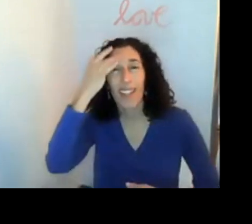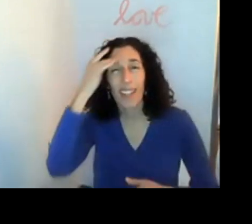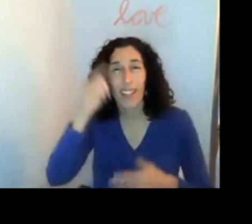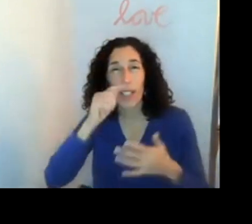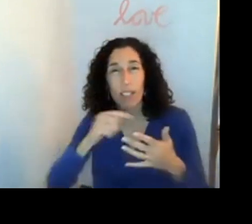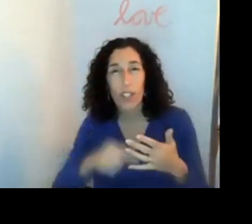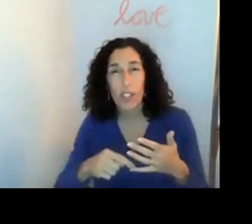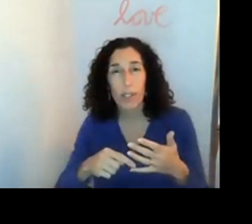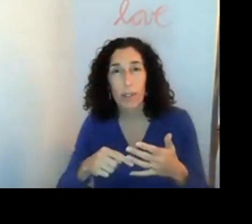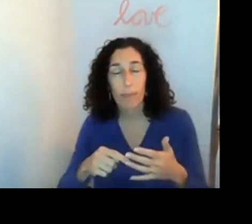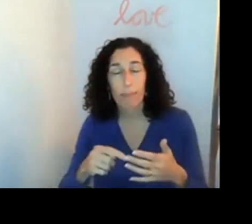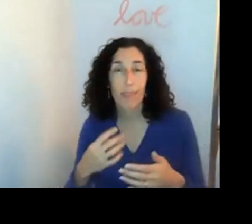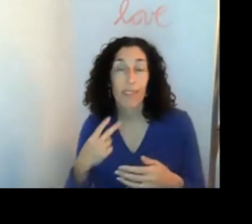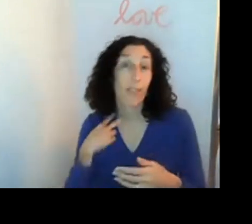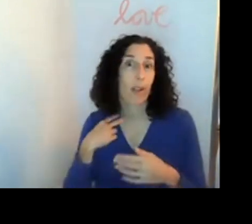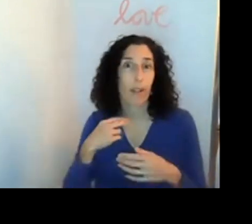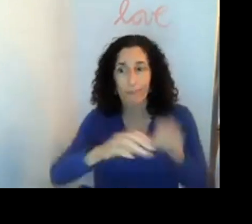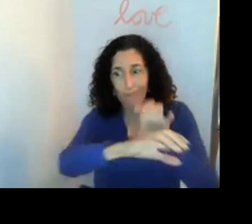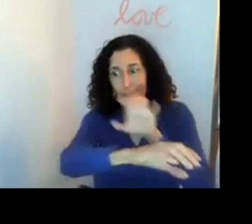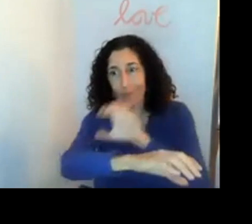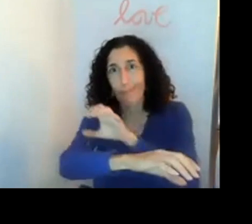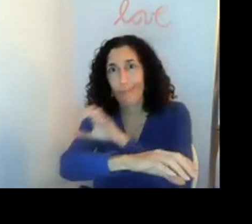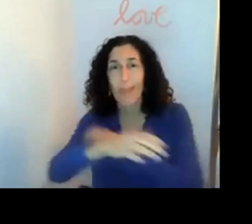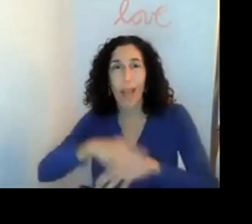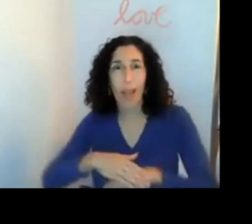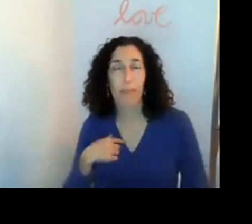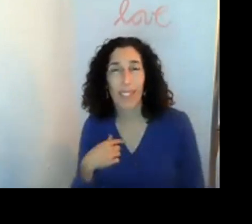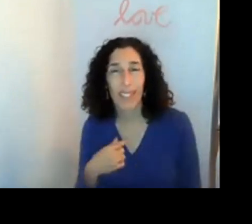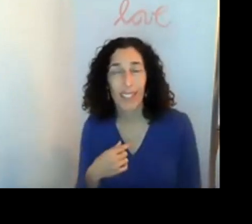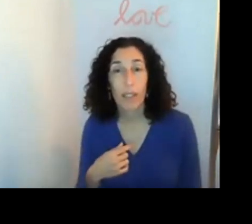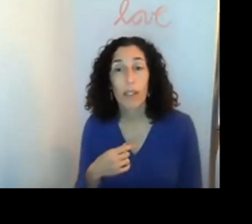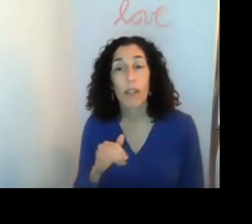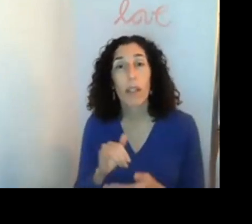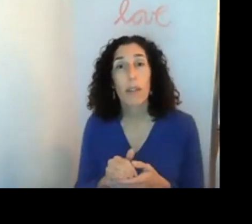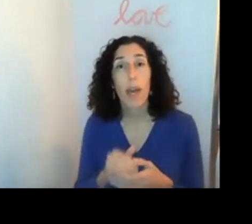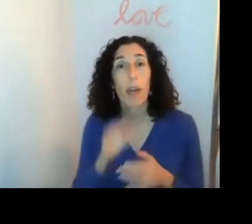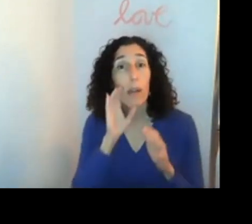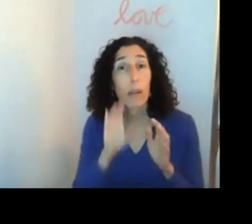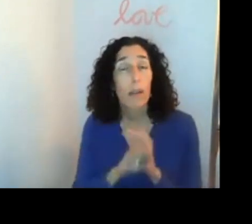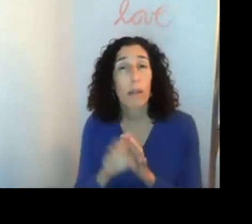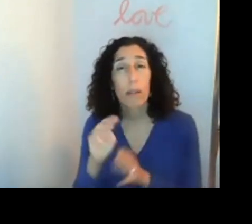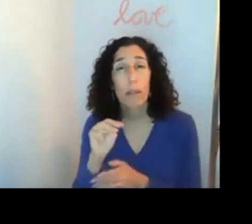you know, and also taking into consideration what Shannon said about you don't want to